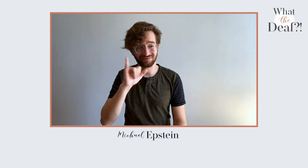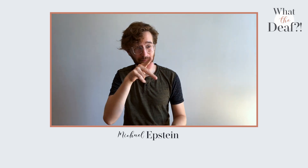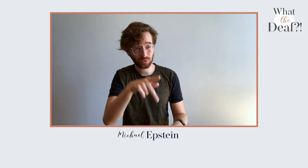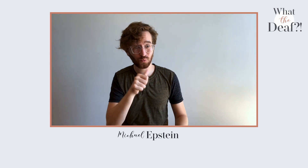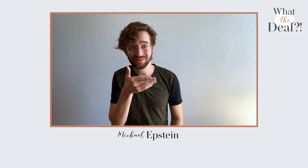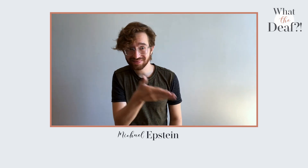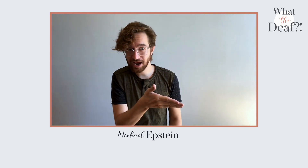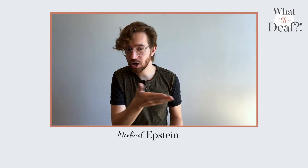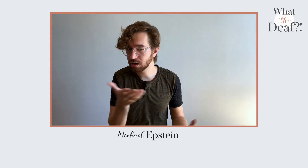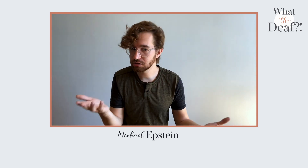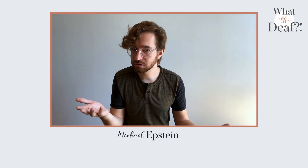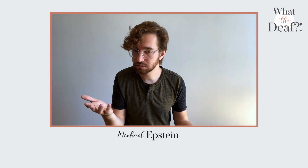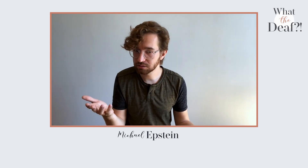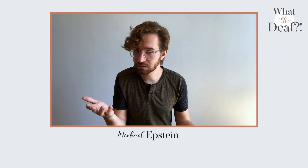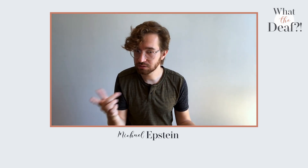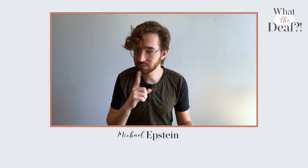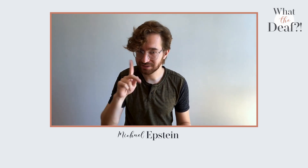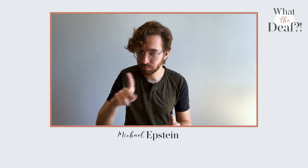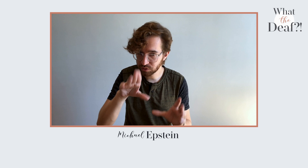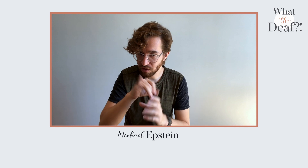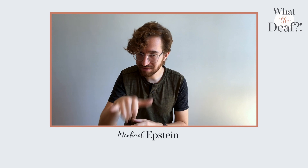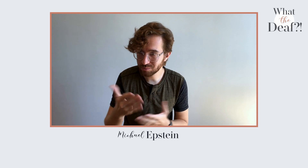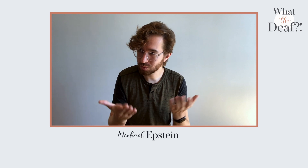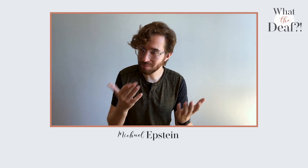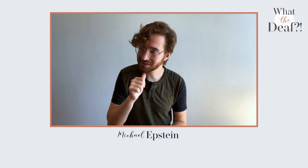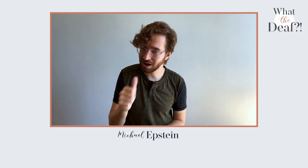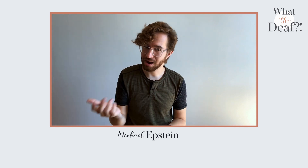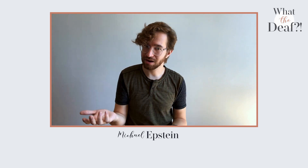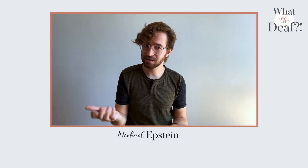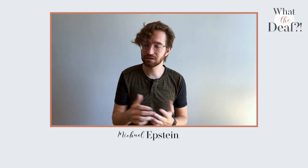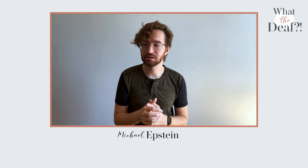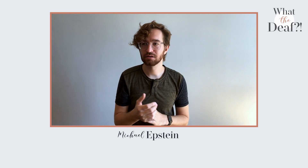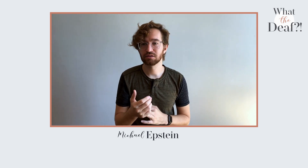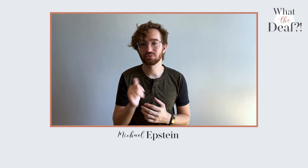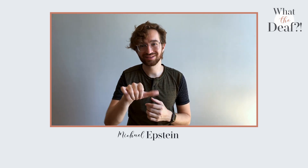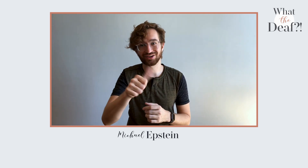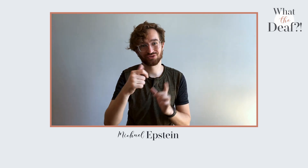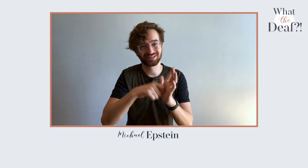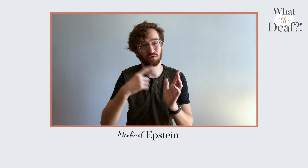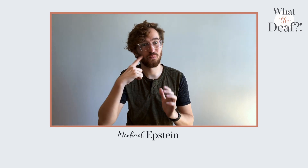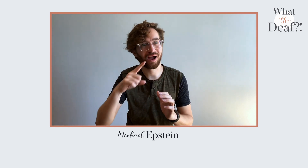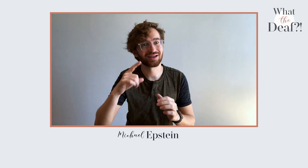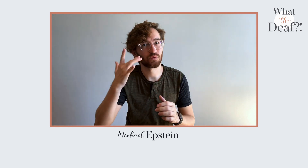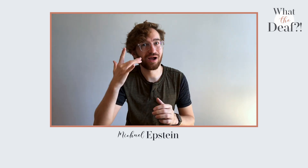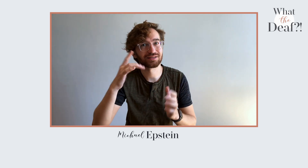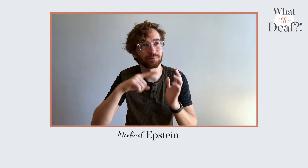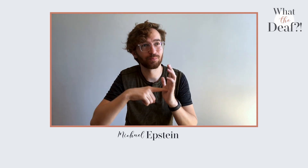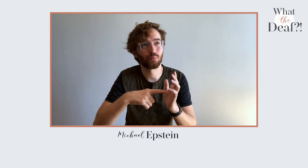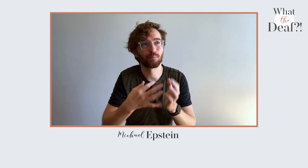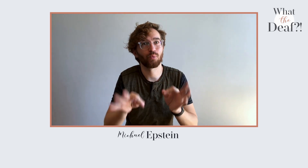And if that hearing person had not been there, Troy would not have been involved in this project. So that's another example of why it's important